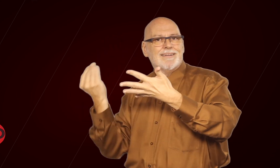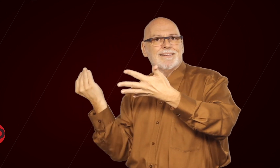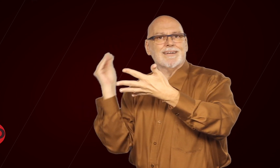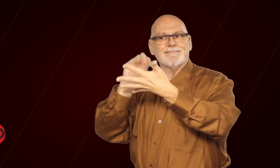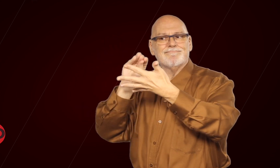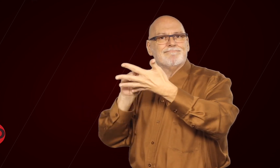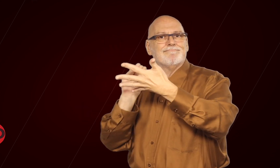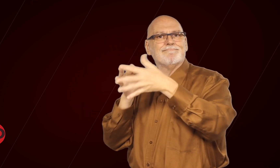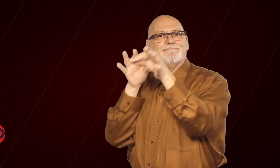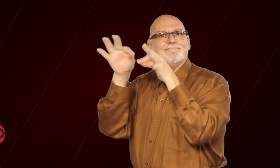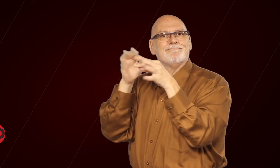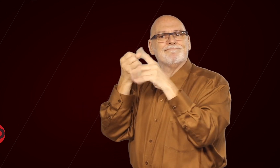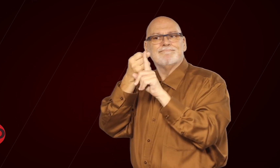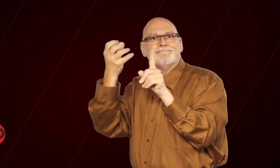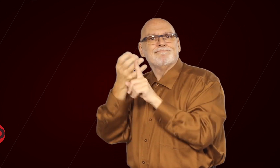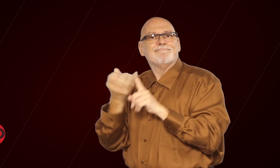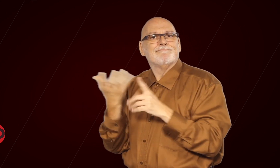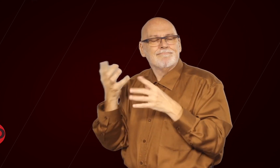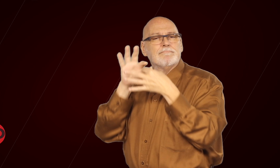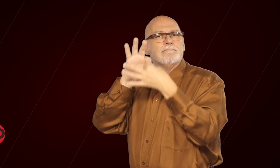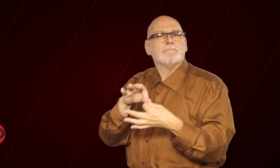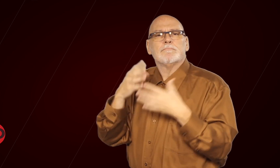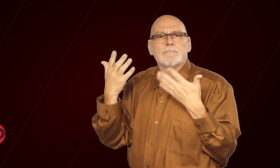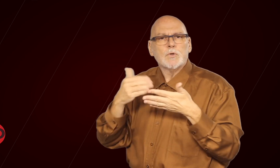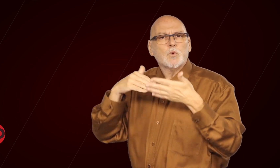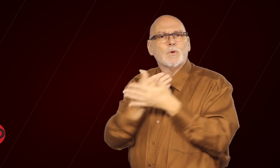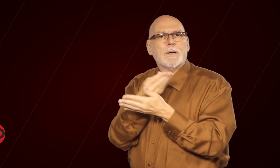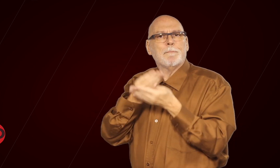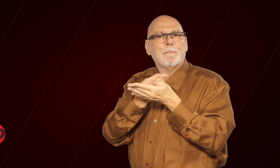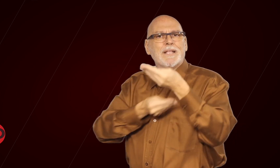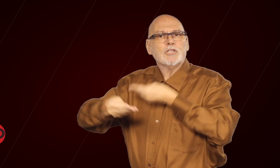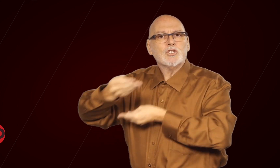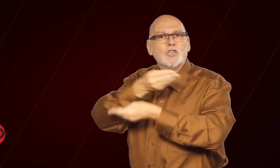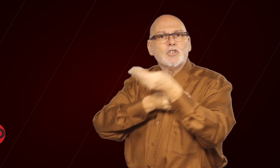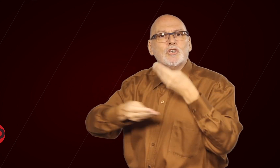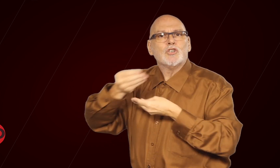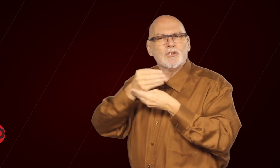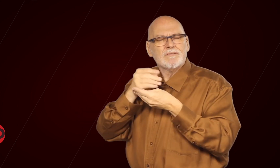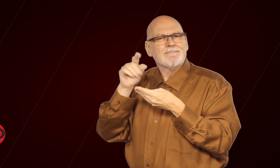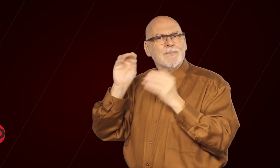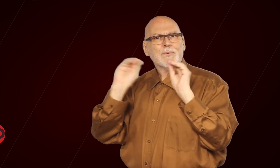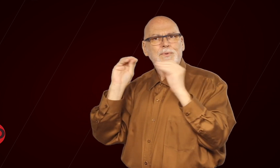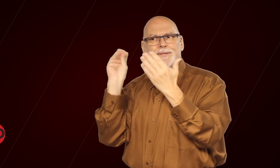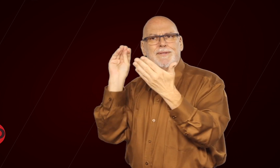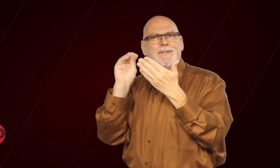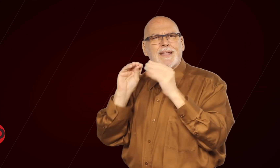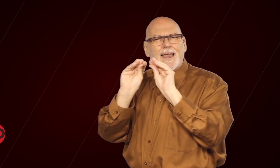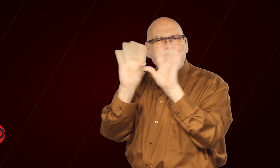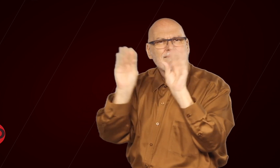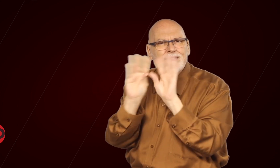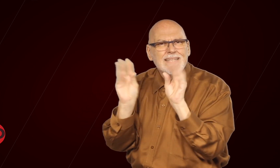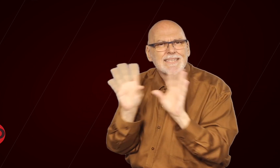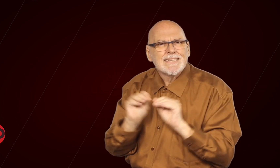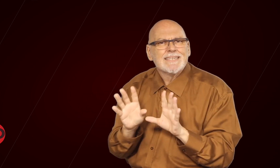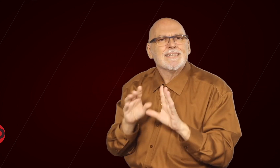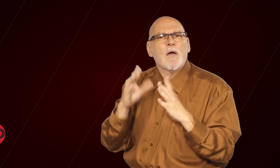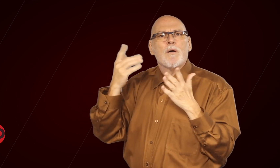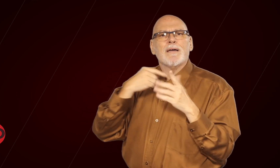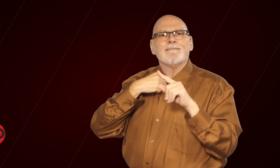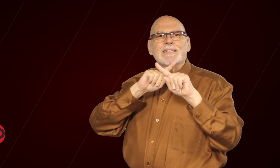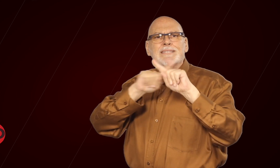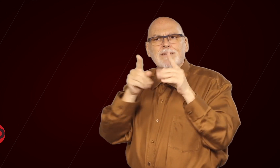in submitting a new budget without clarification or direction